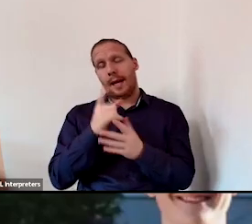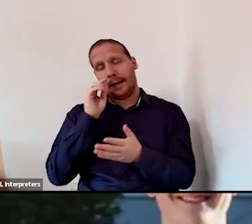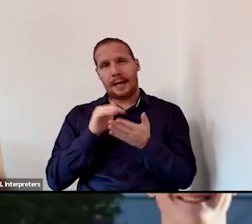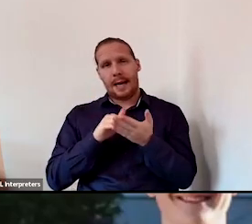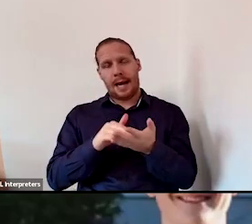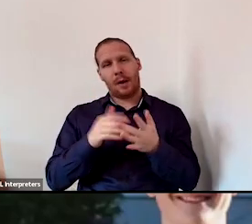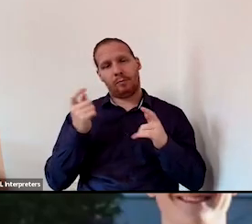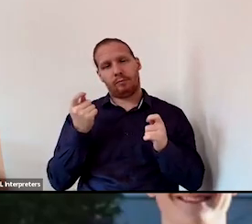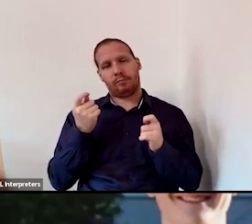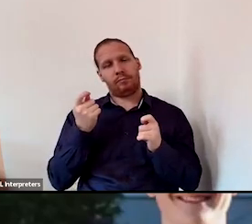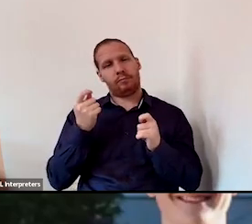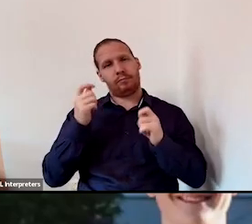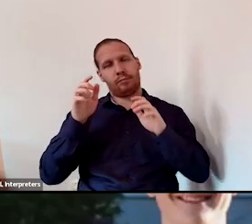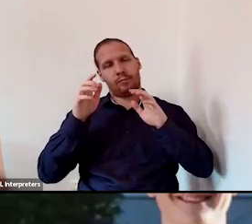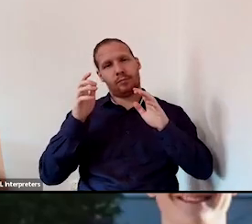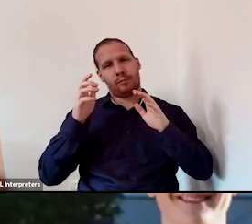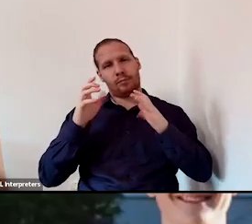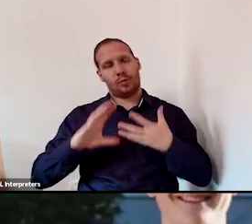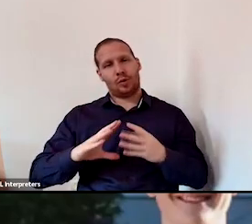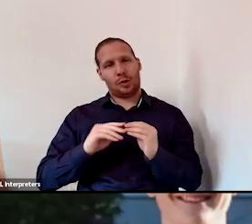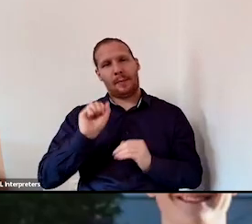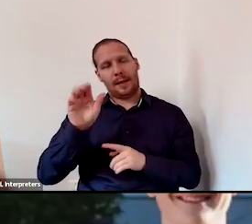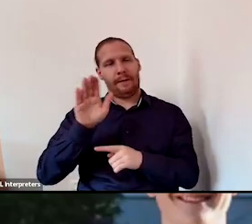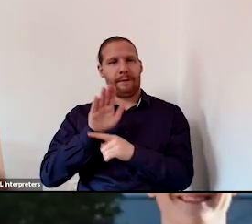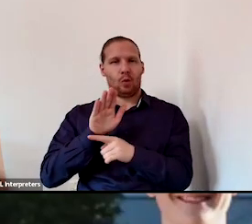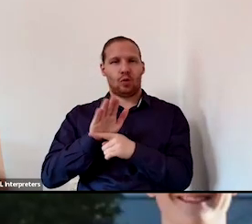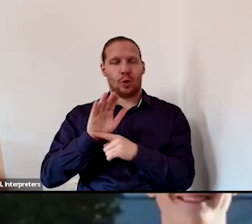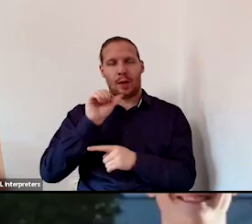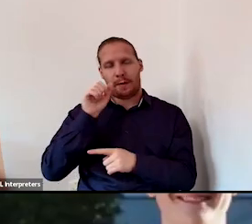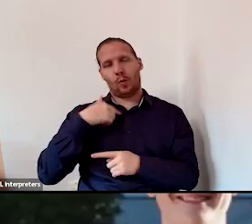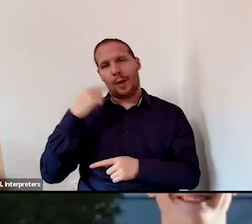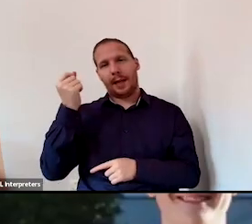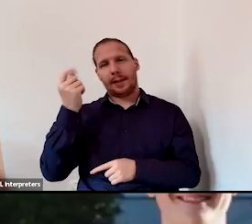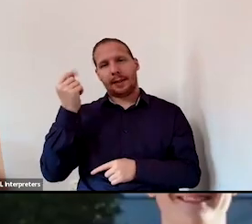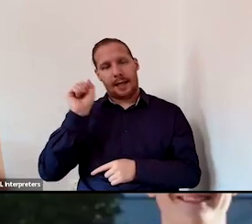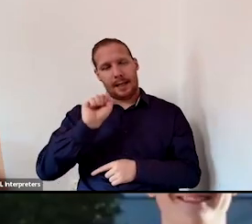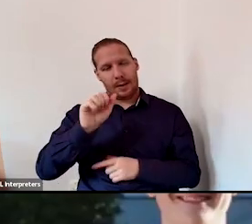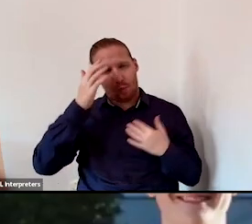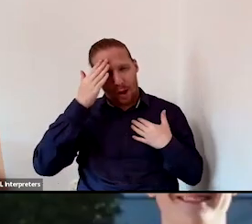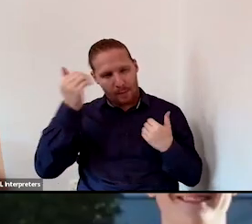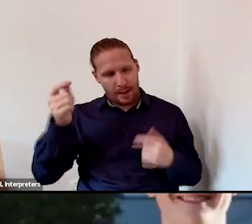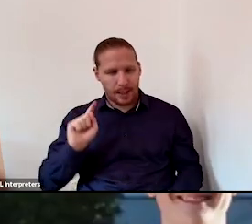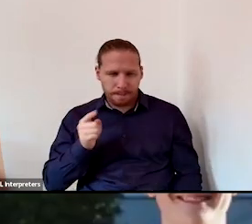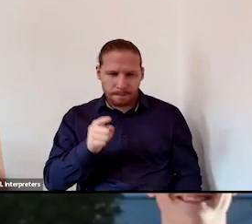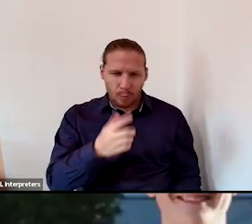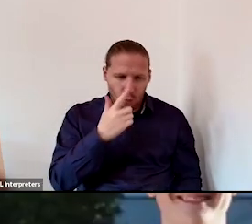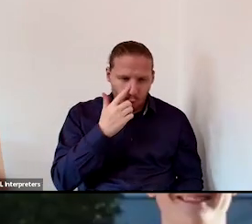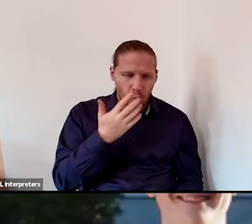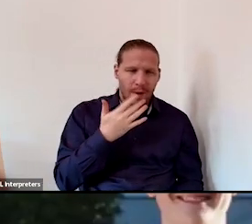So understanding what wellbeing looks like during this stage and so is really important. Allowing us to look at these patterns early also